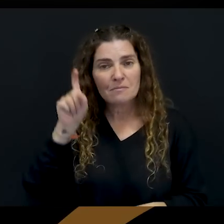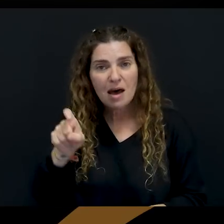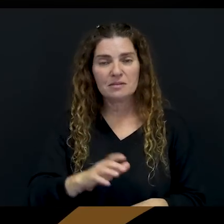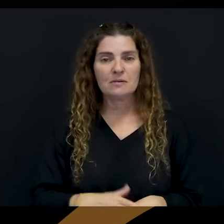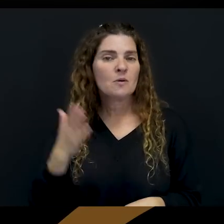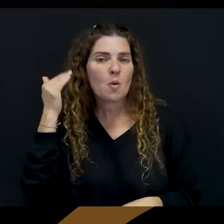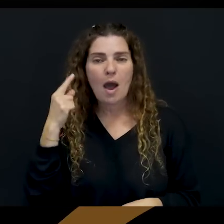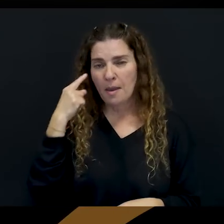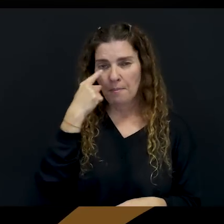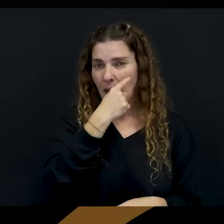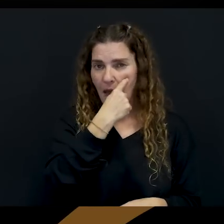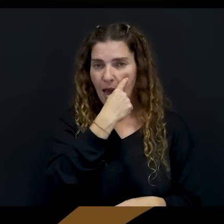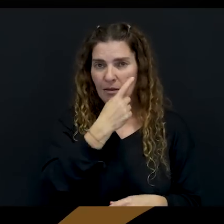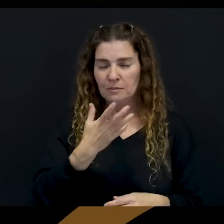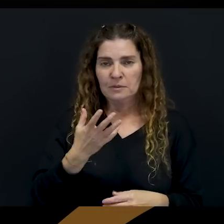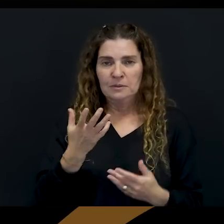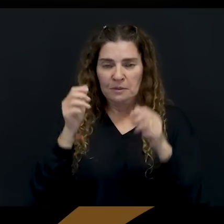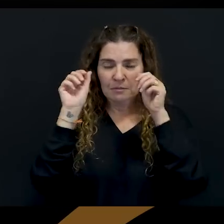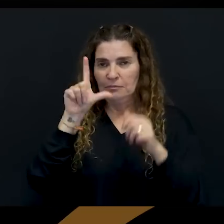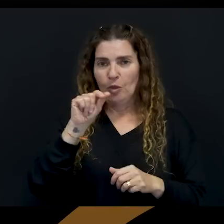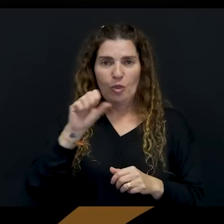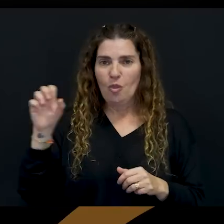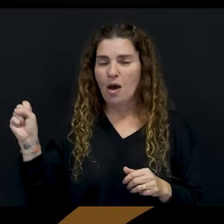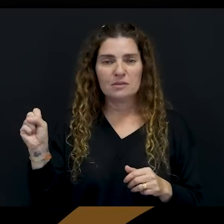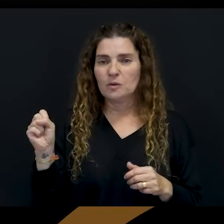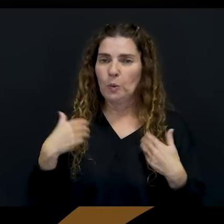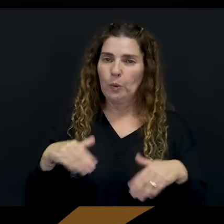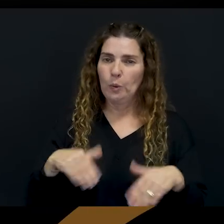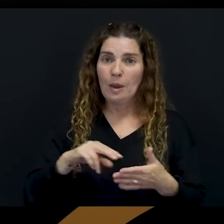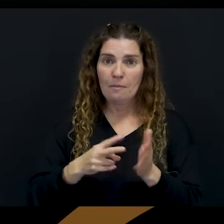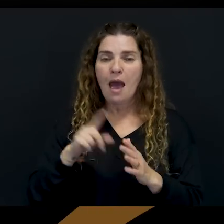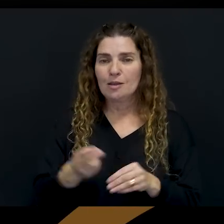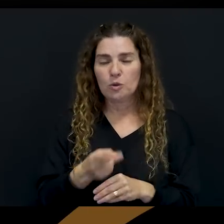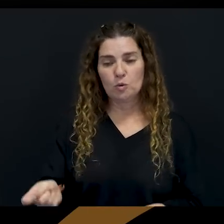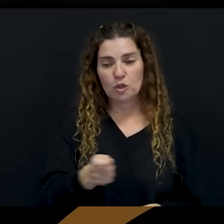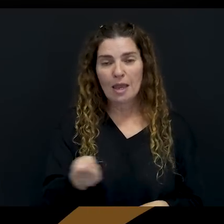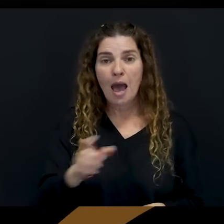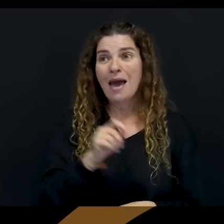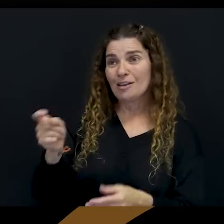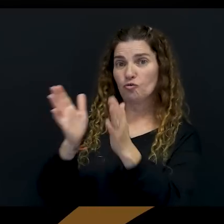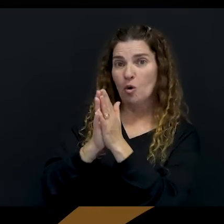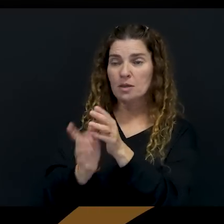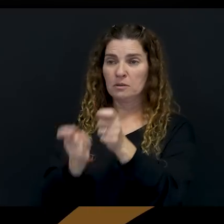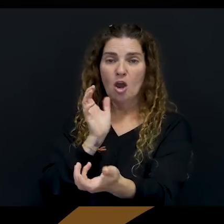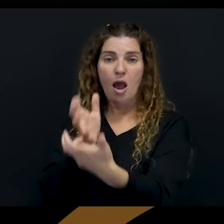that I had to use a cane to help me navigate. And I had to request accommodation to start my new corporate communications role.